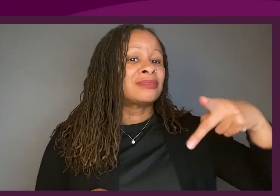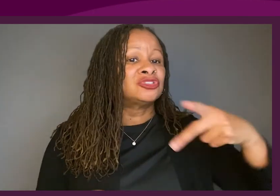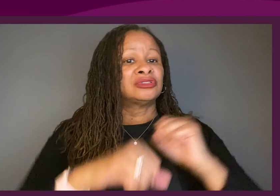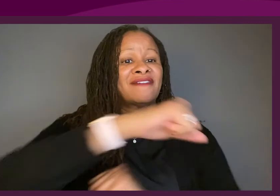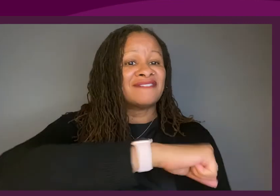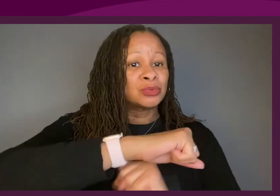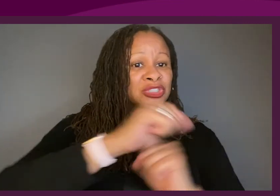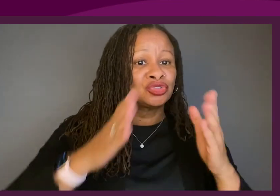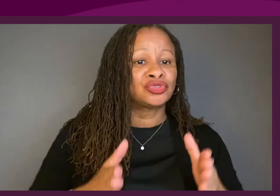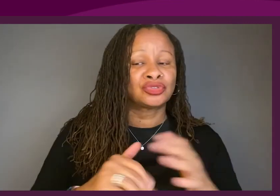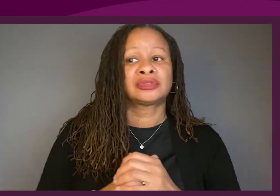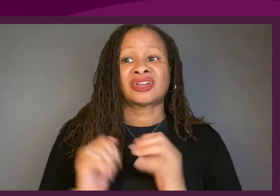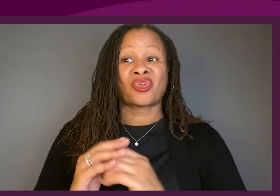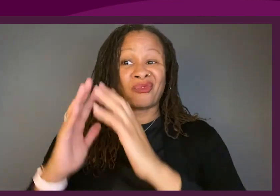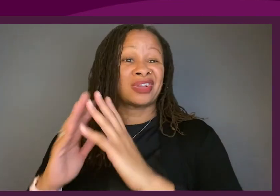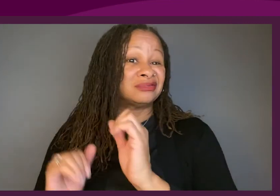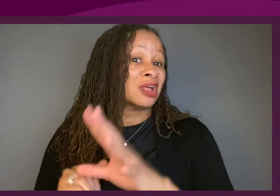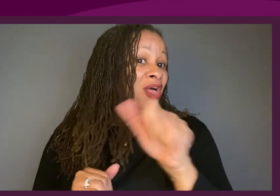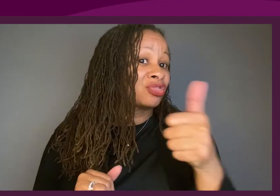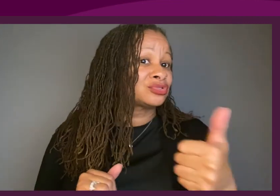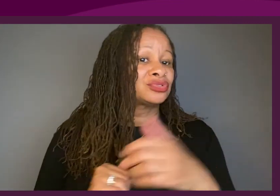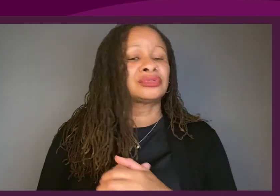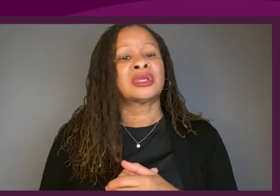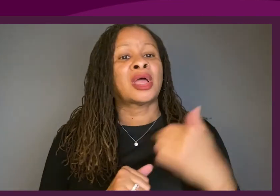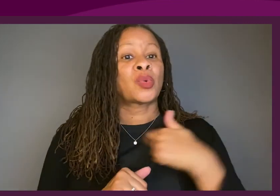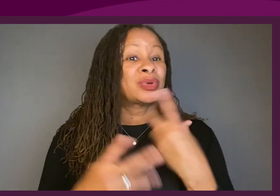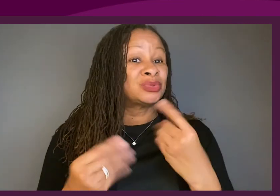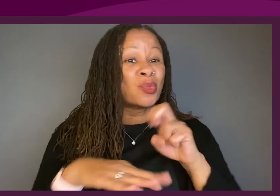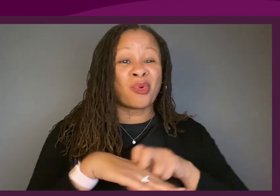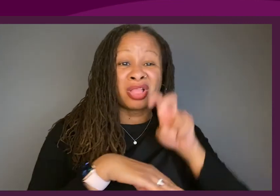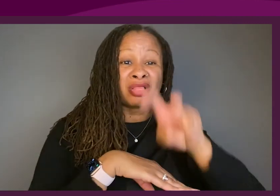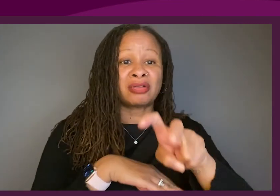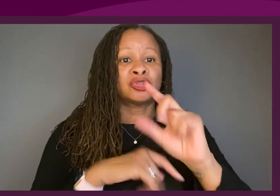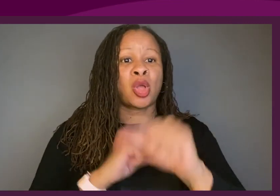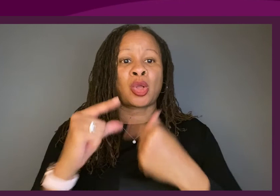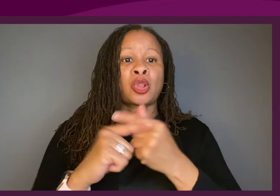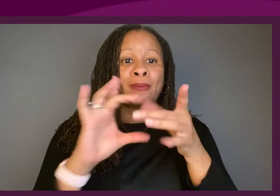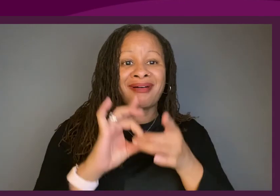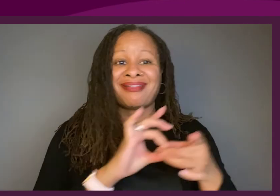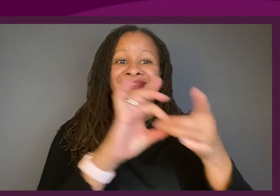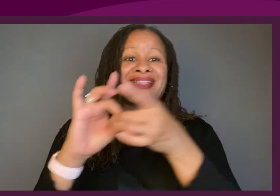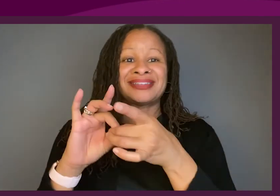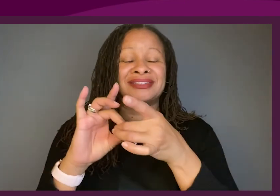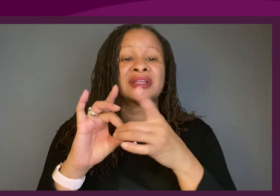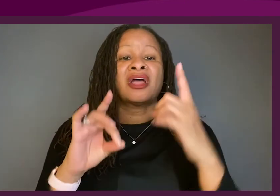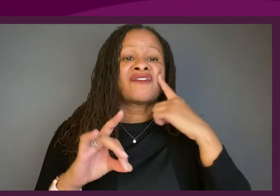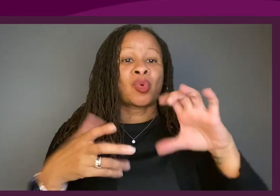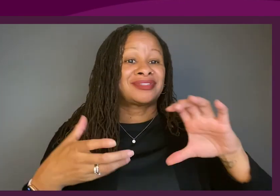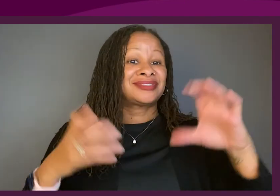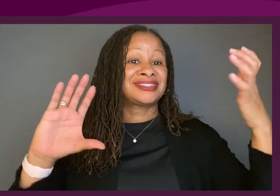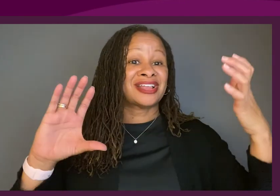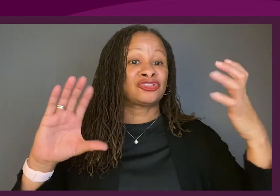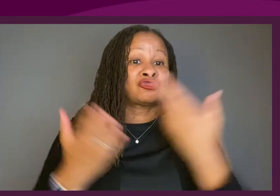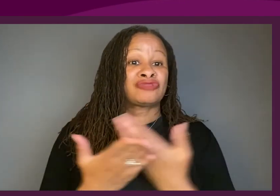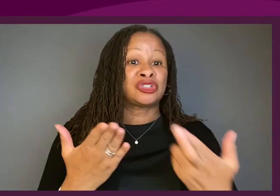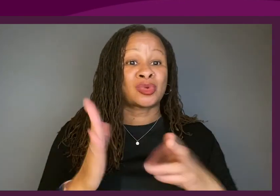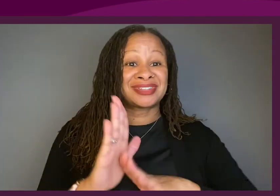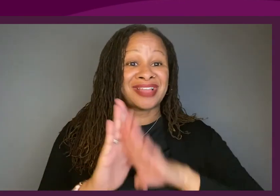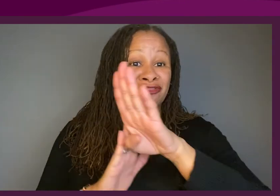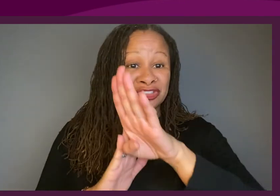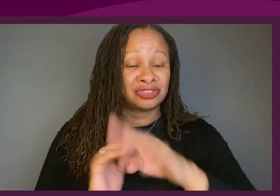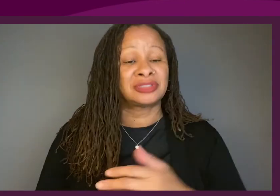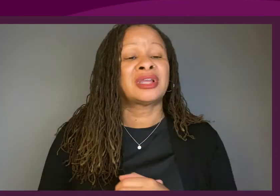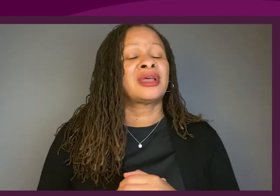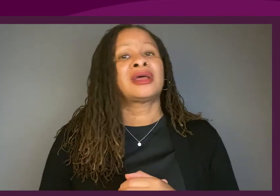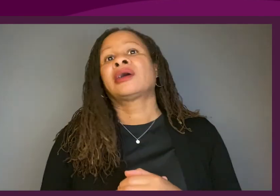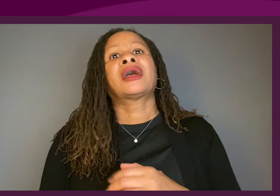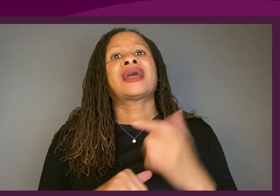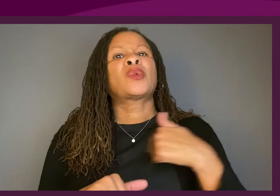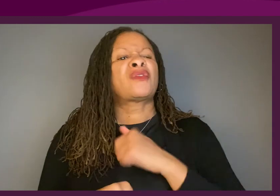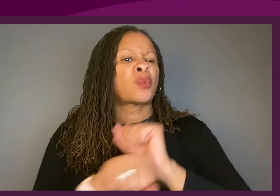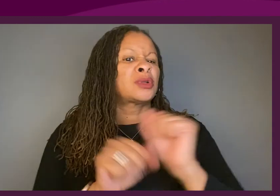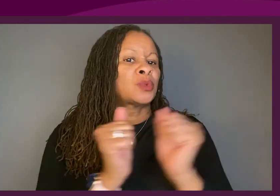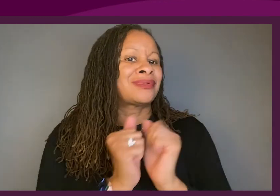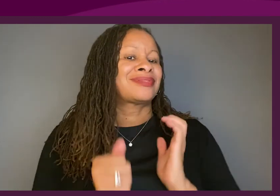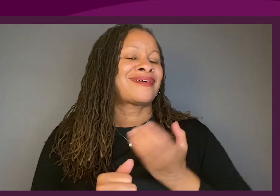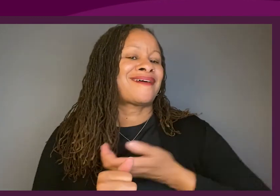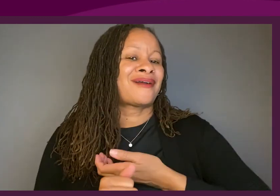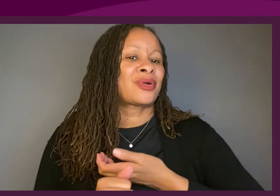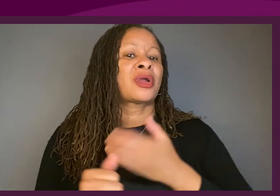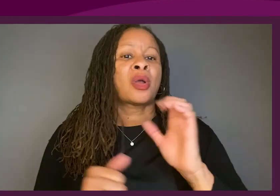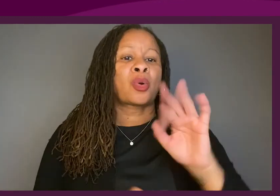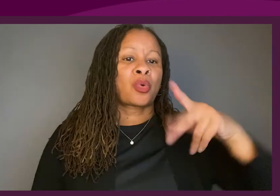with our corporate and foundation partners and allies to develop systems and processes